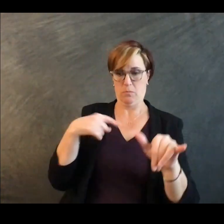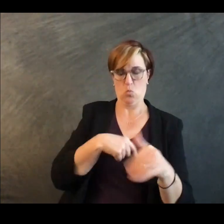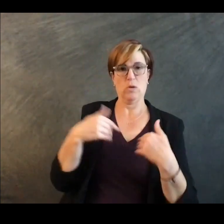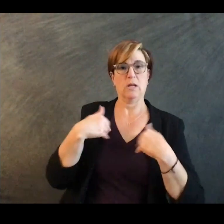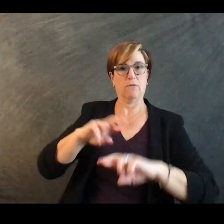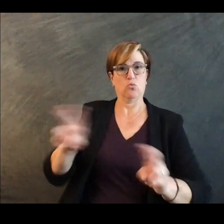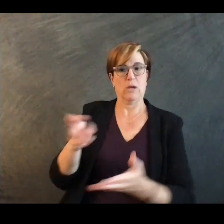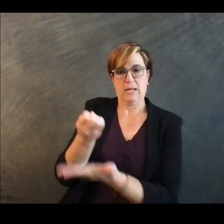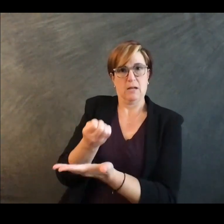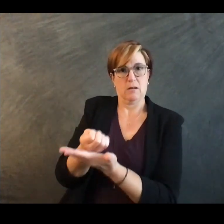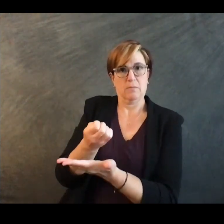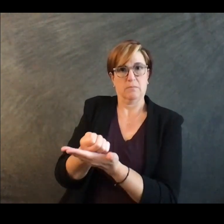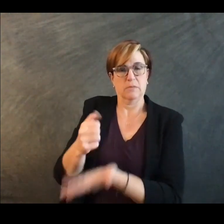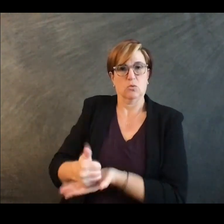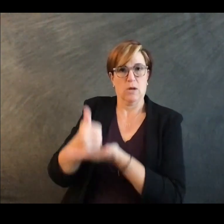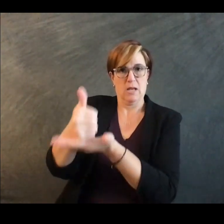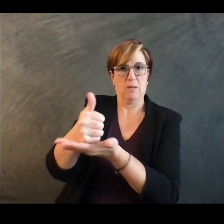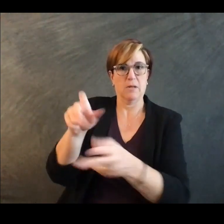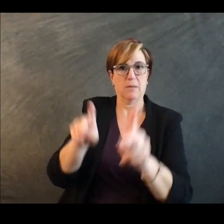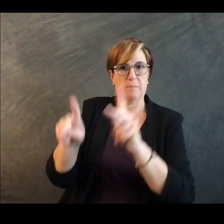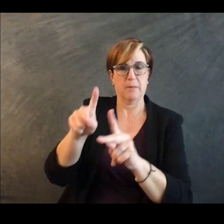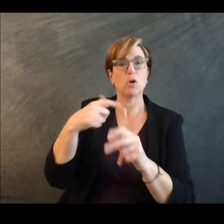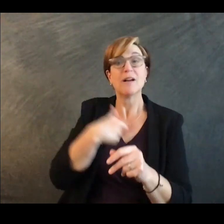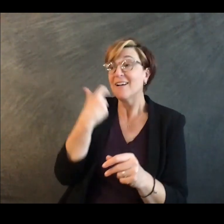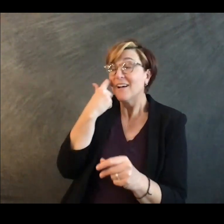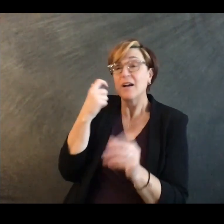meeting that was absolutely incredible with the banks I